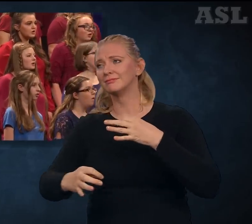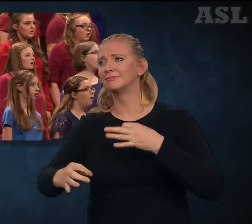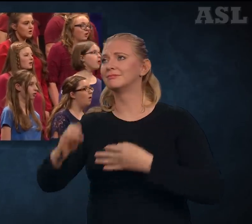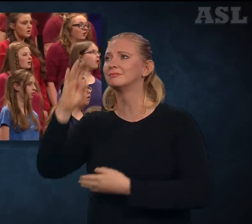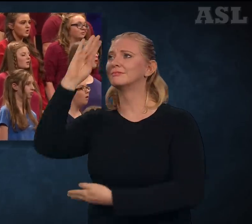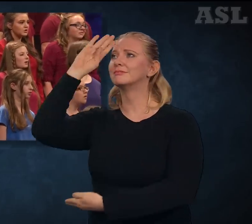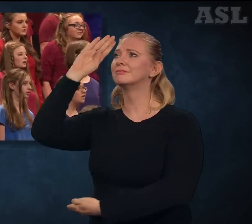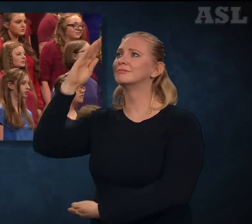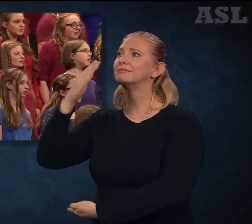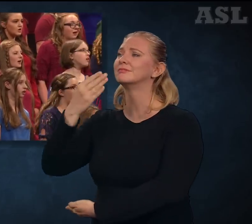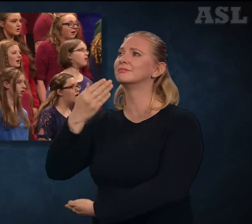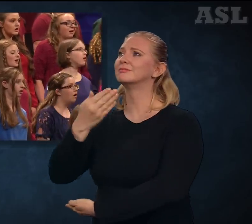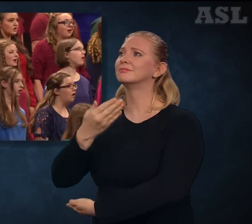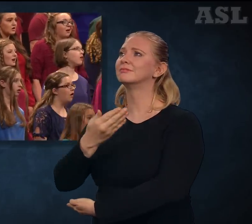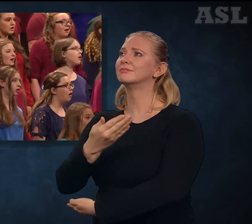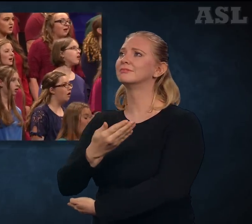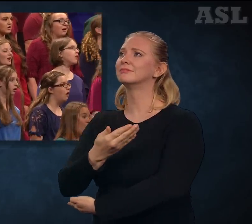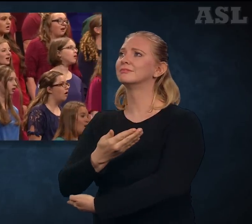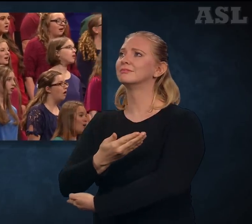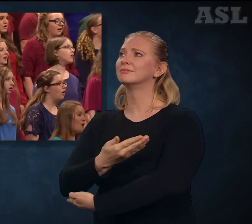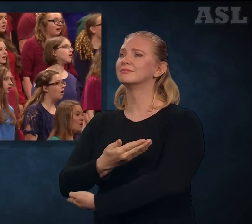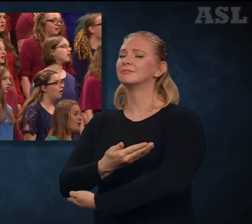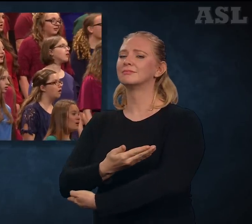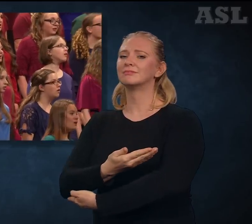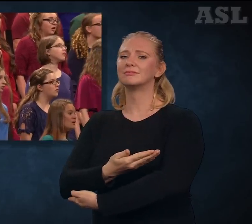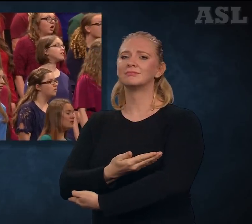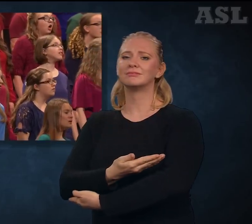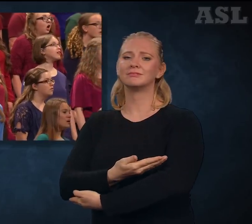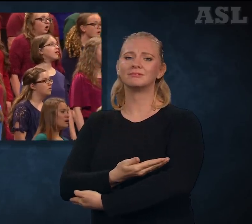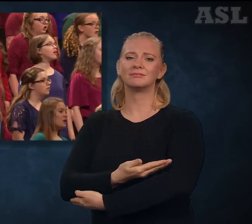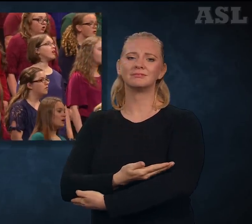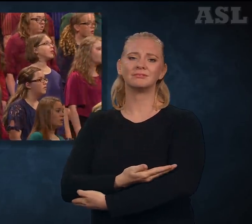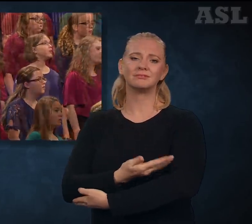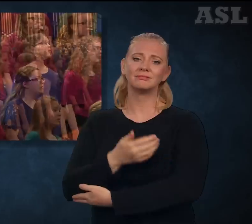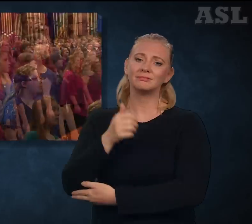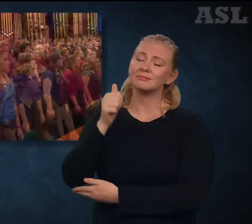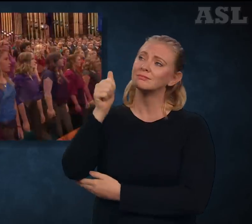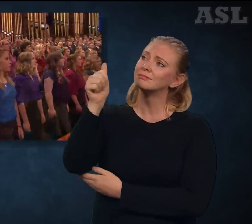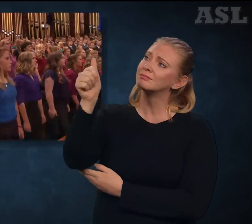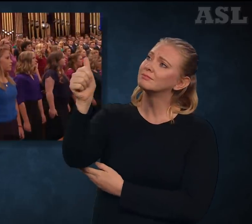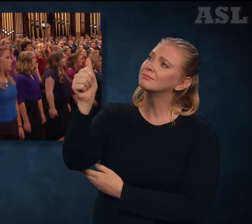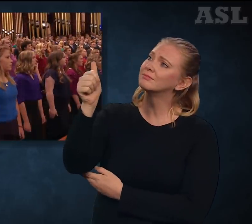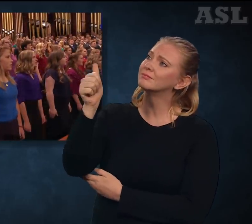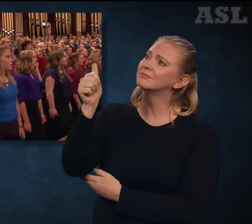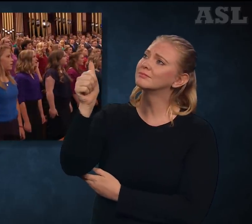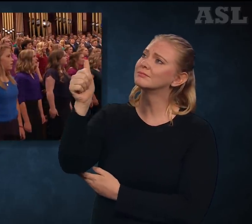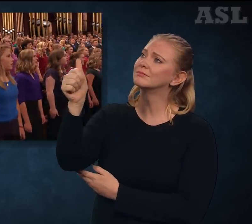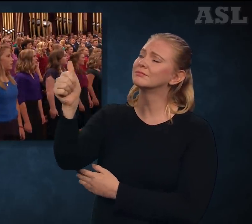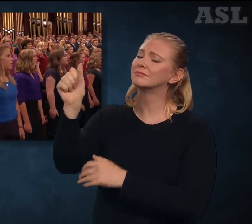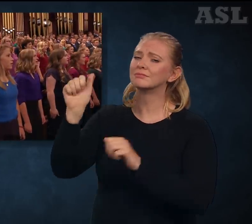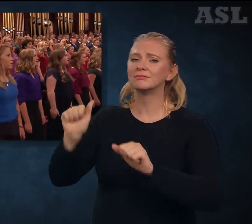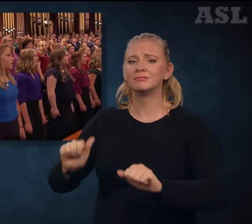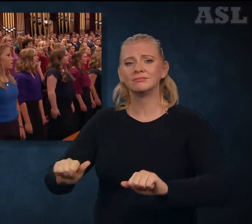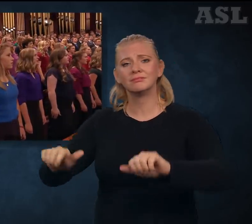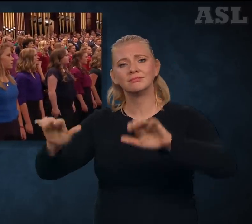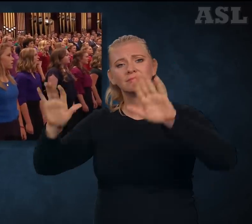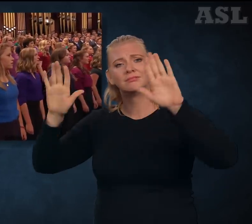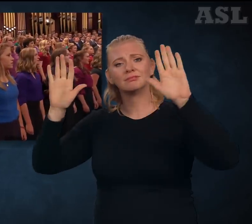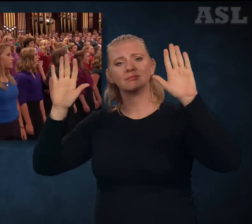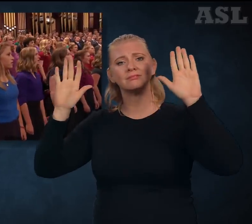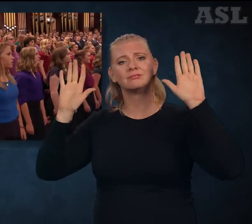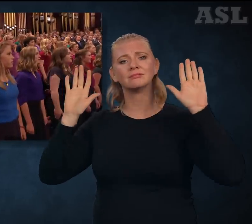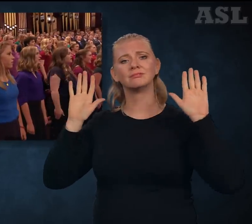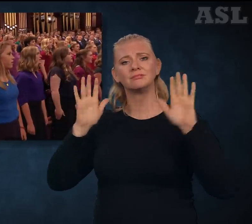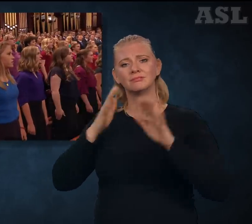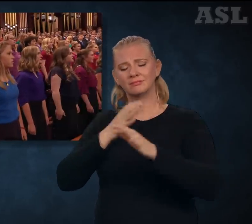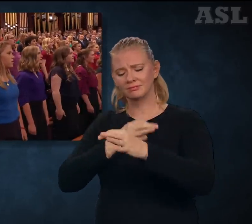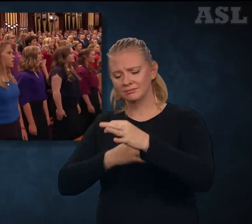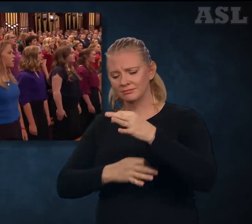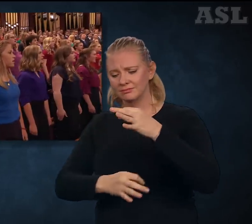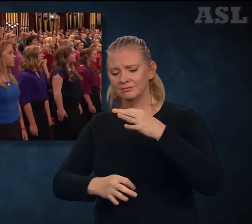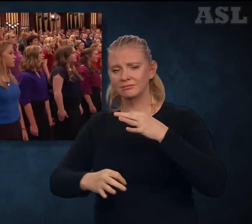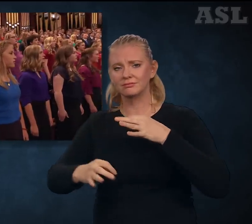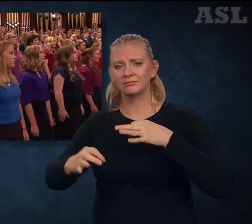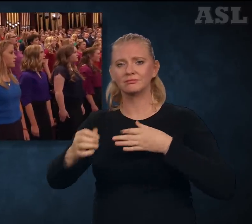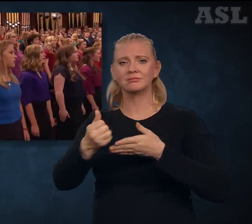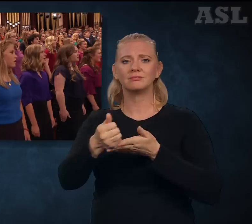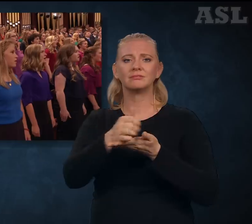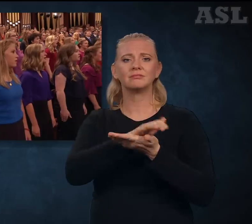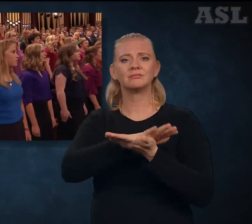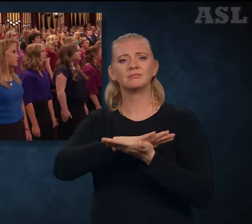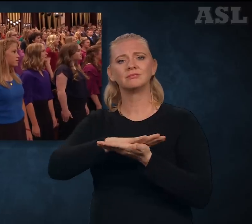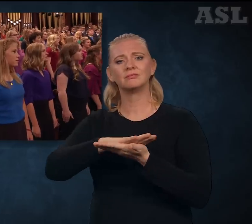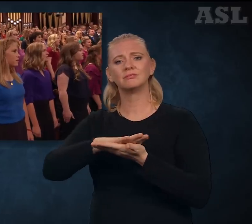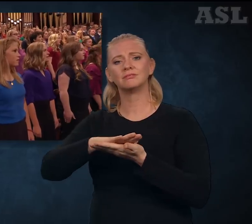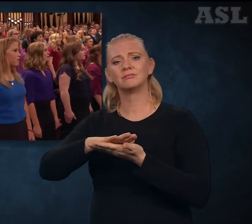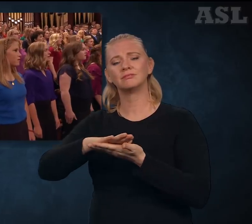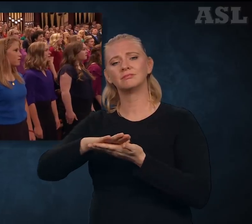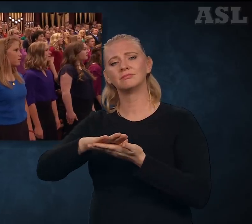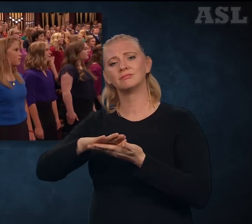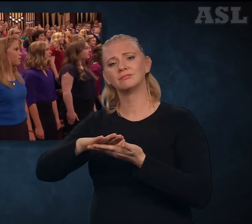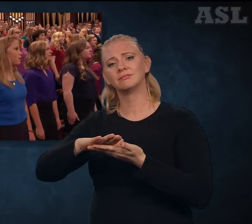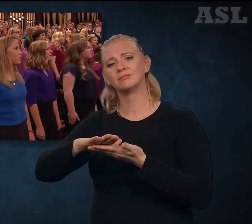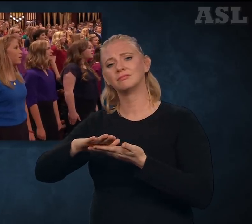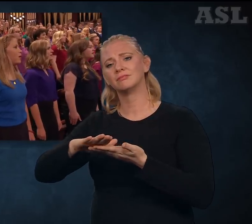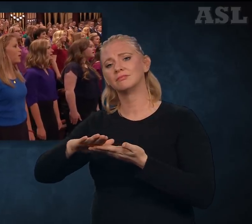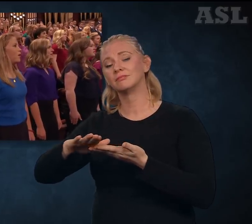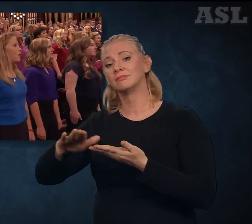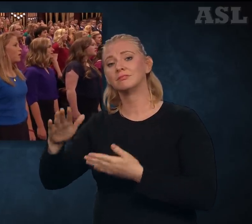THY BELOVED AND ATONING SON,